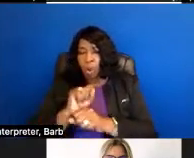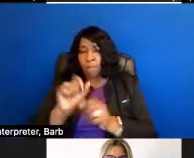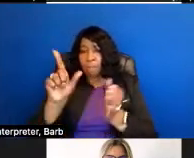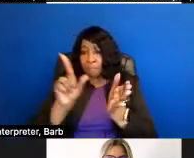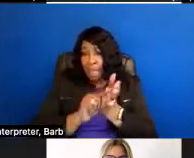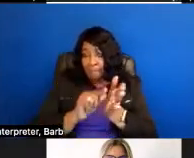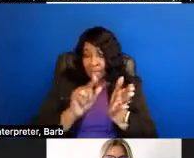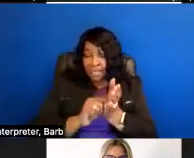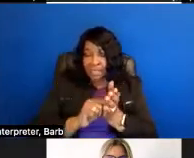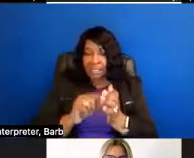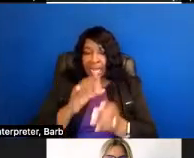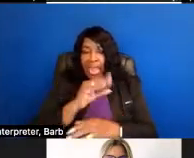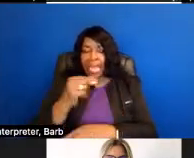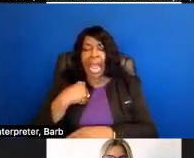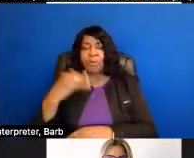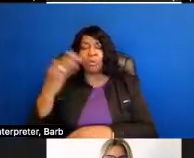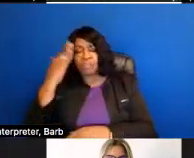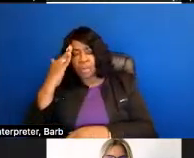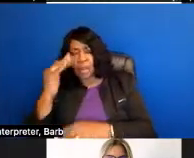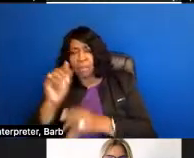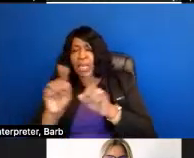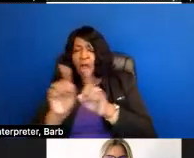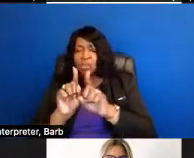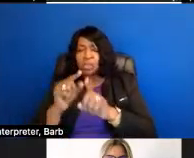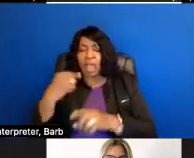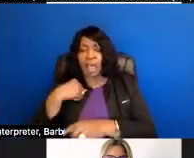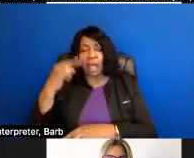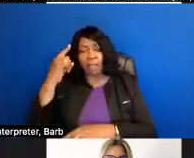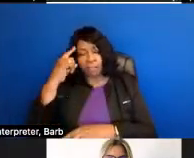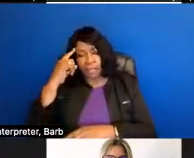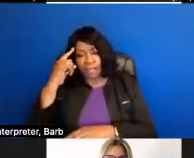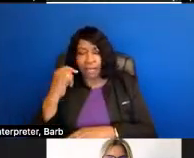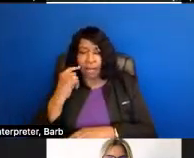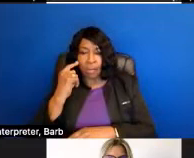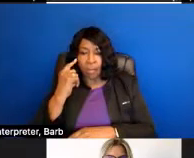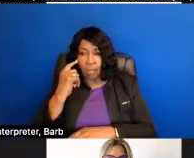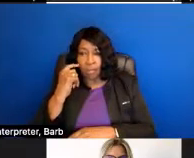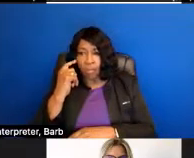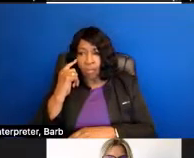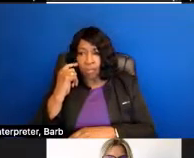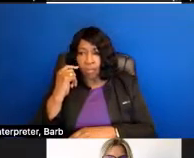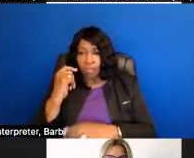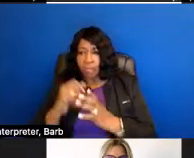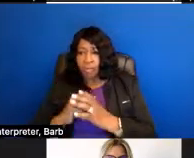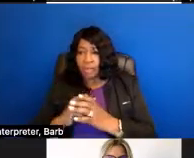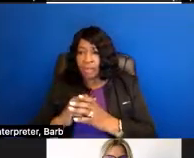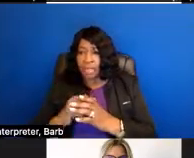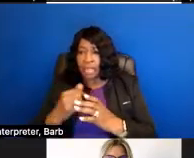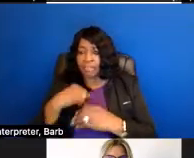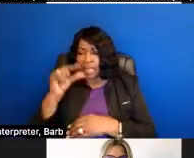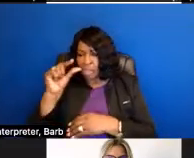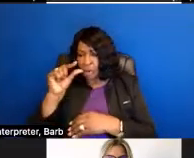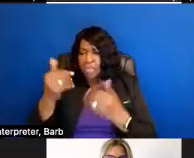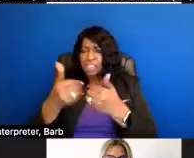And so I was familiar, but also I think just to, I don't know, have a little bit of separation.